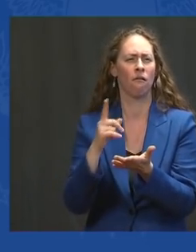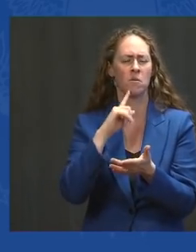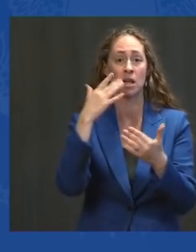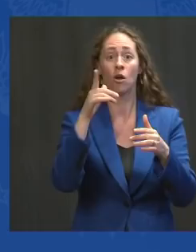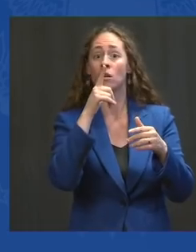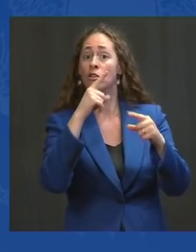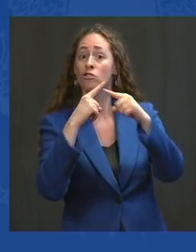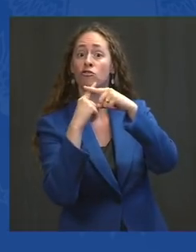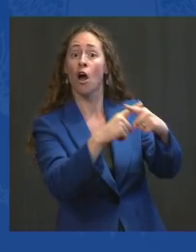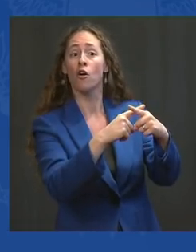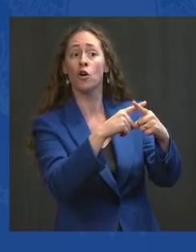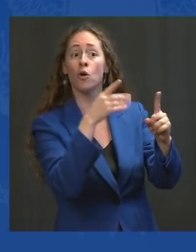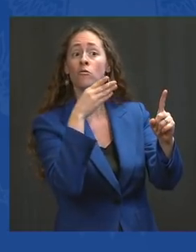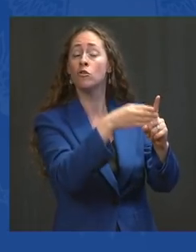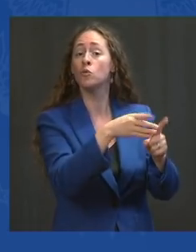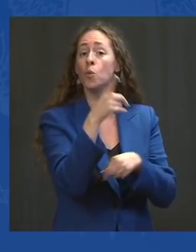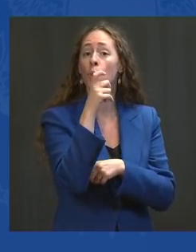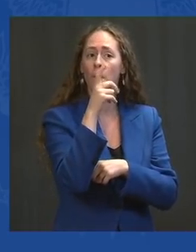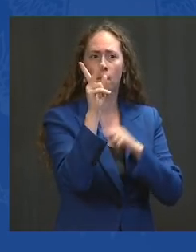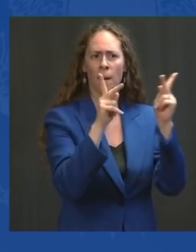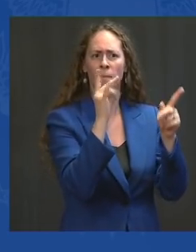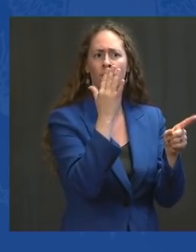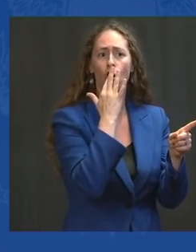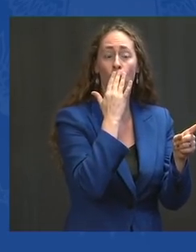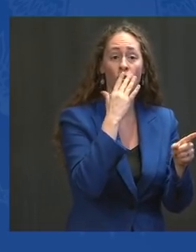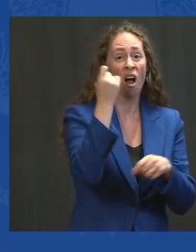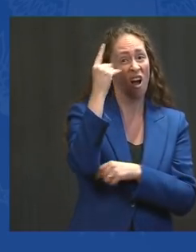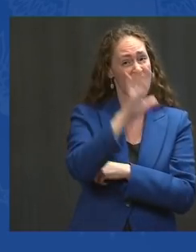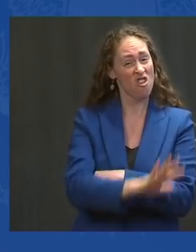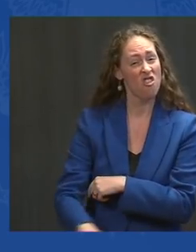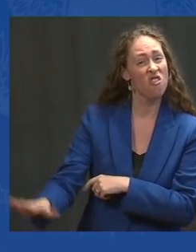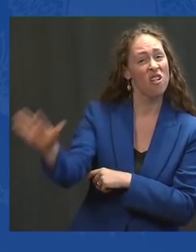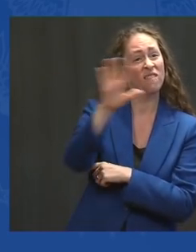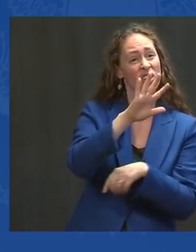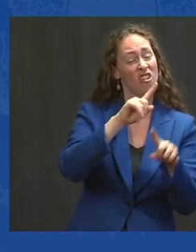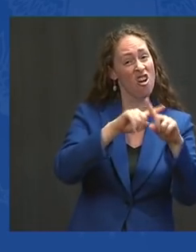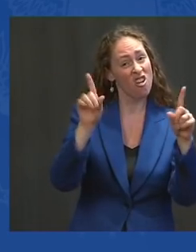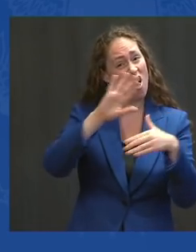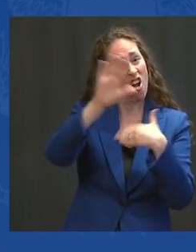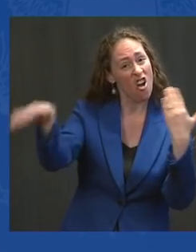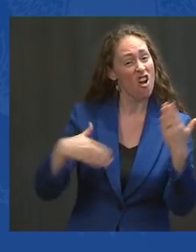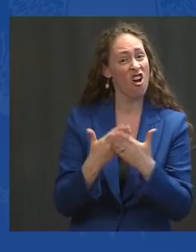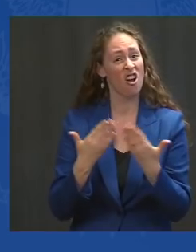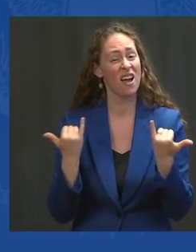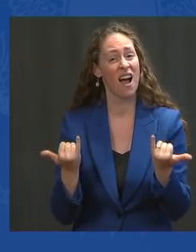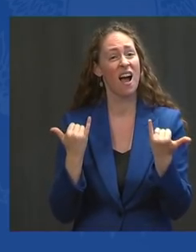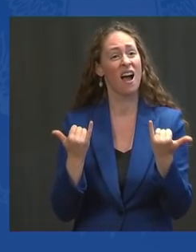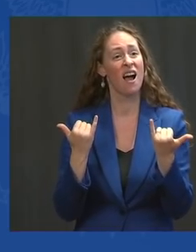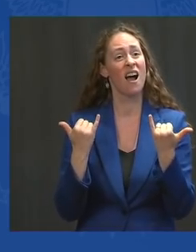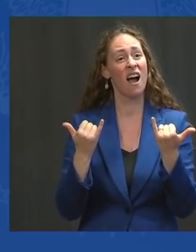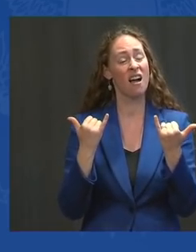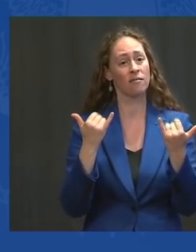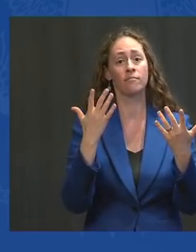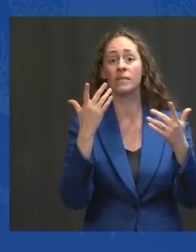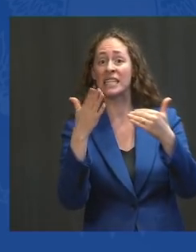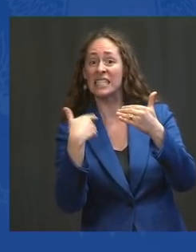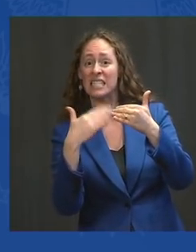they're targeting voters of all races and backgrounds. It's with a simple target: who did not vote for them.